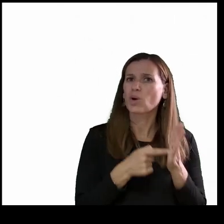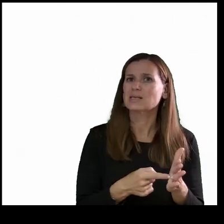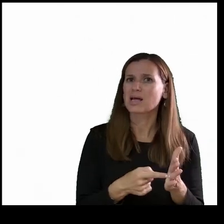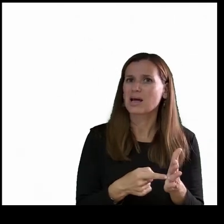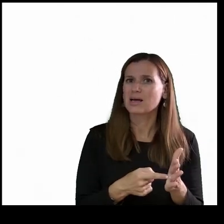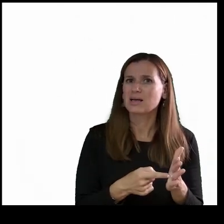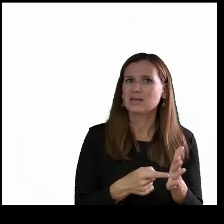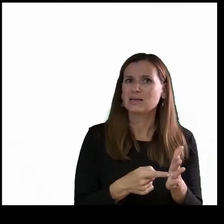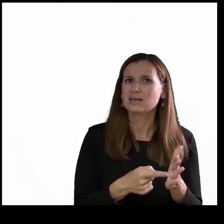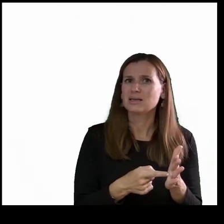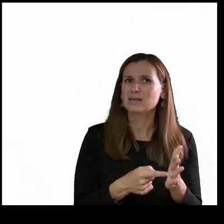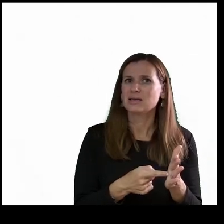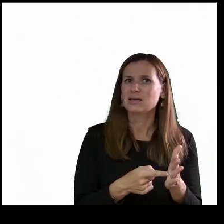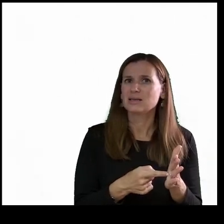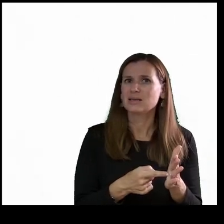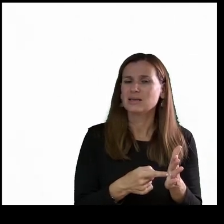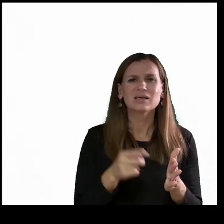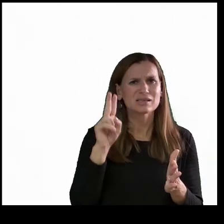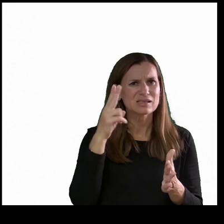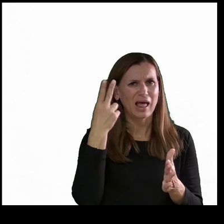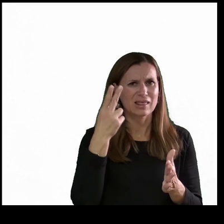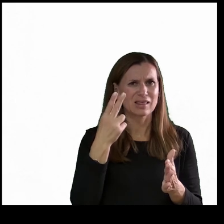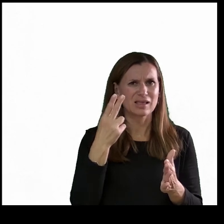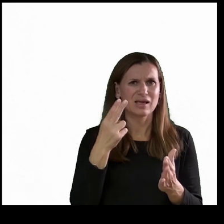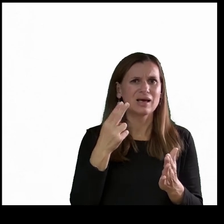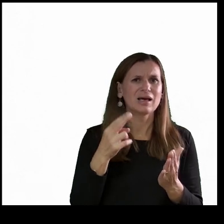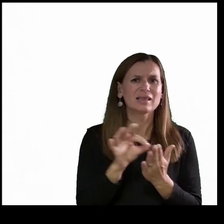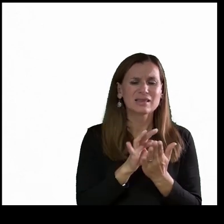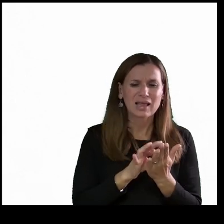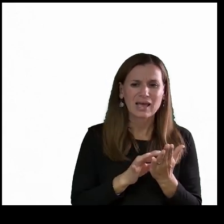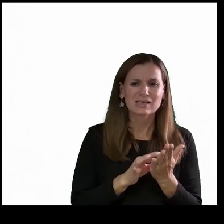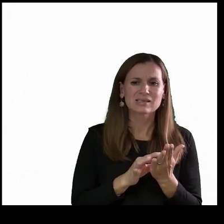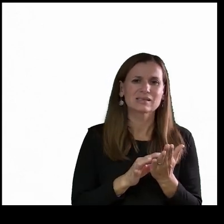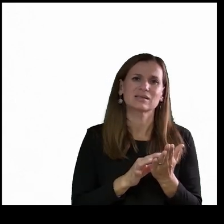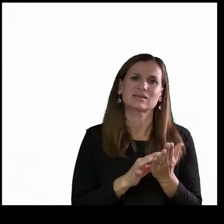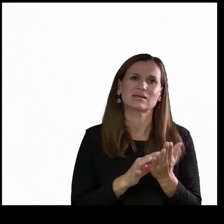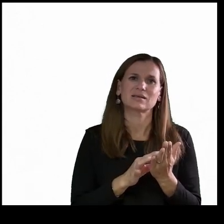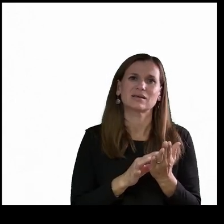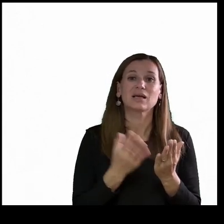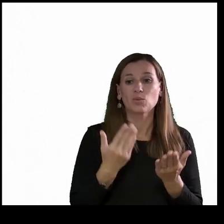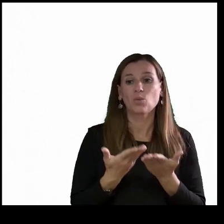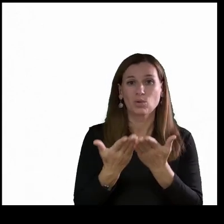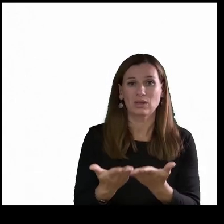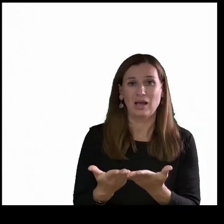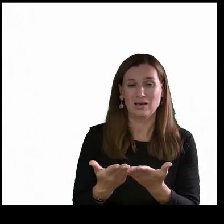famous test given to a year of students, to a group of students.